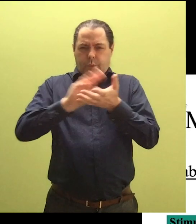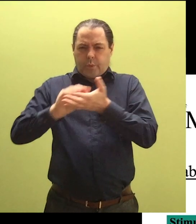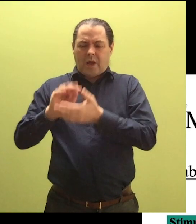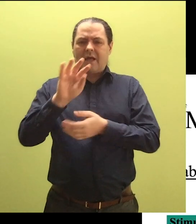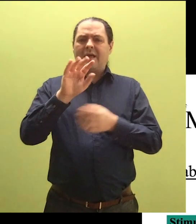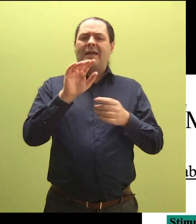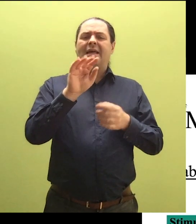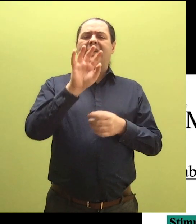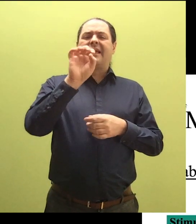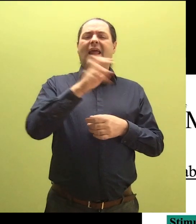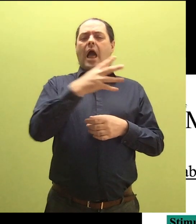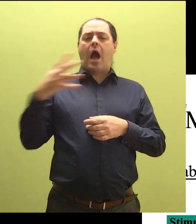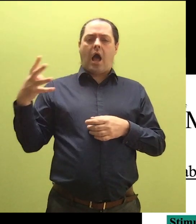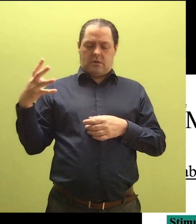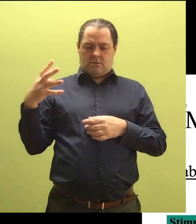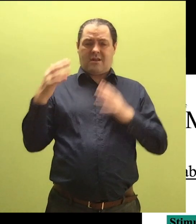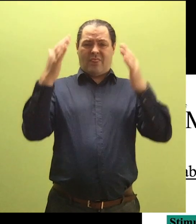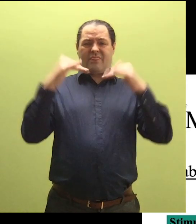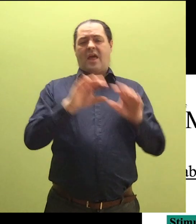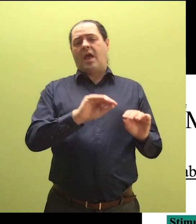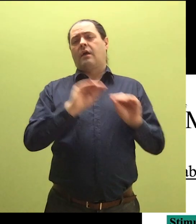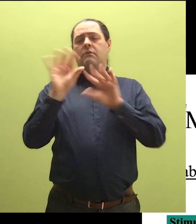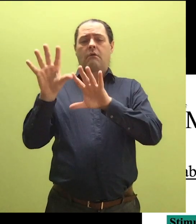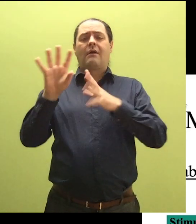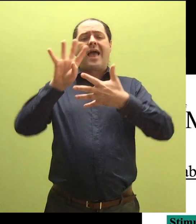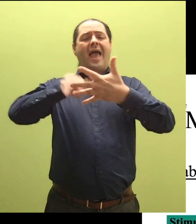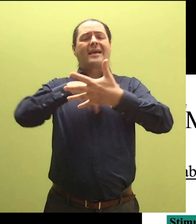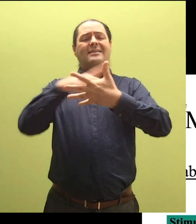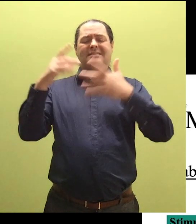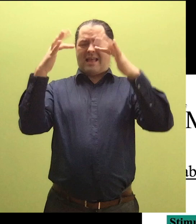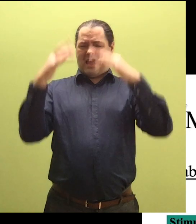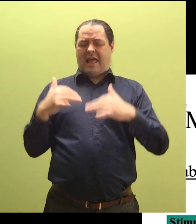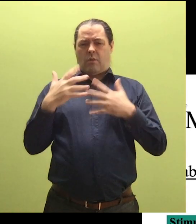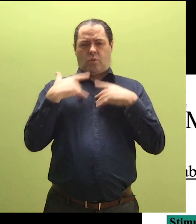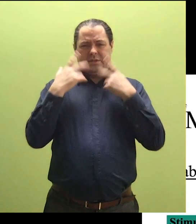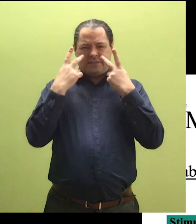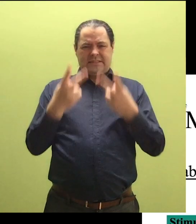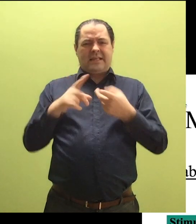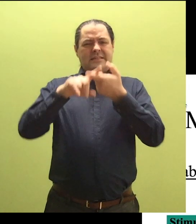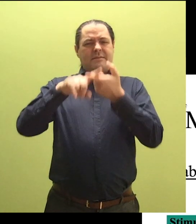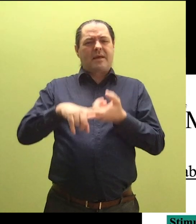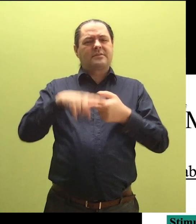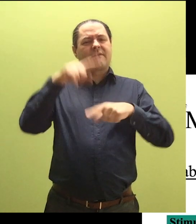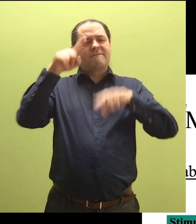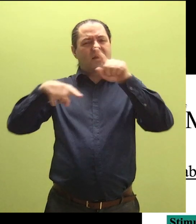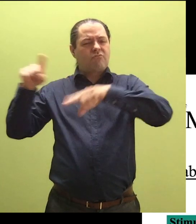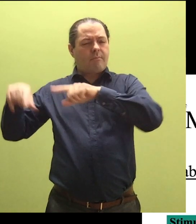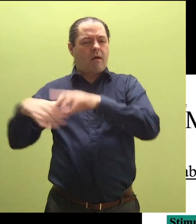and then moved them to Excel to mark the utterances produced for the dependent variables, such as the type of the first or the